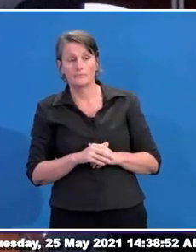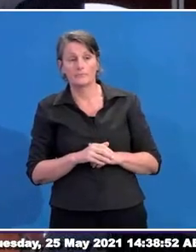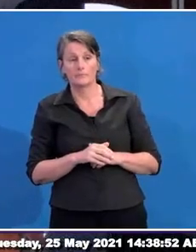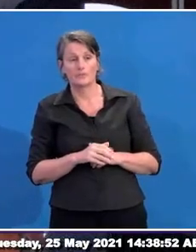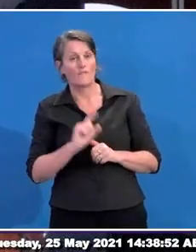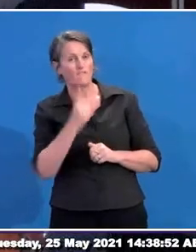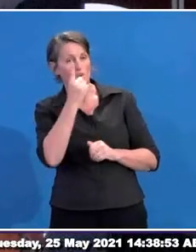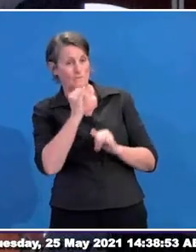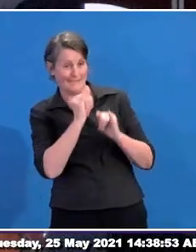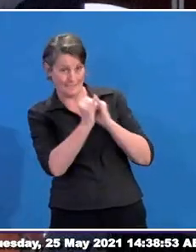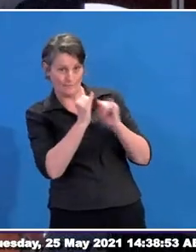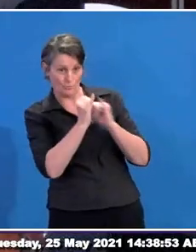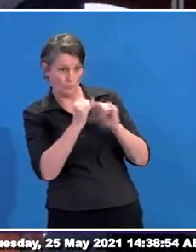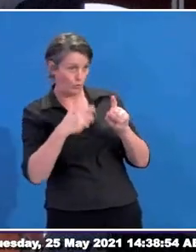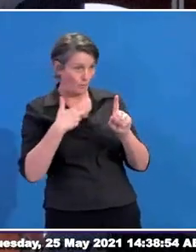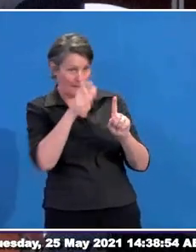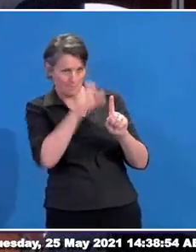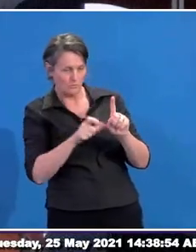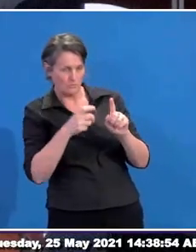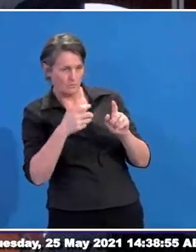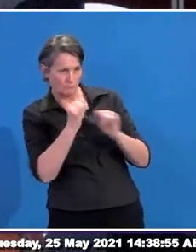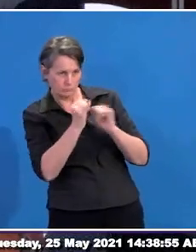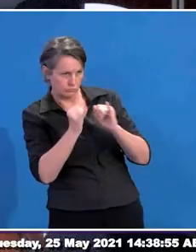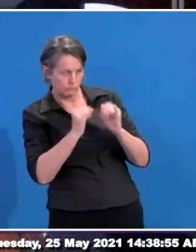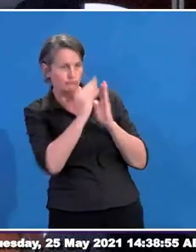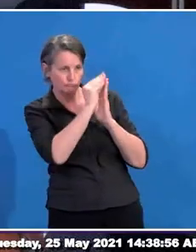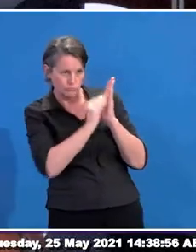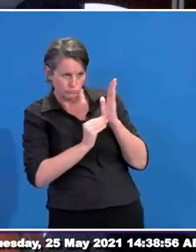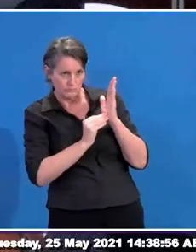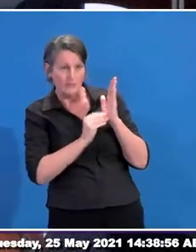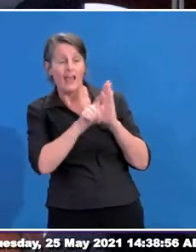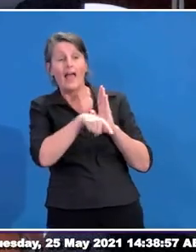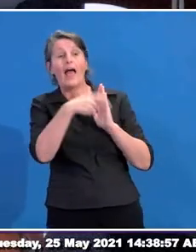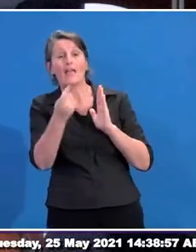to a complainant, to go and speak to the person about whom the complaint